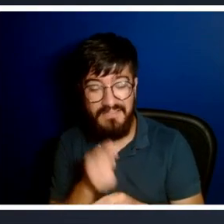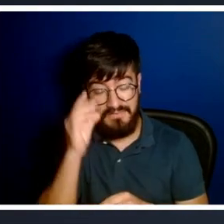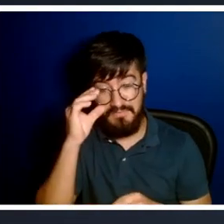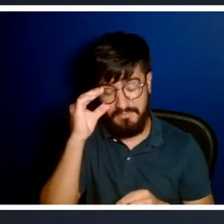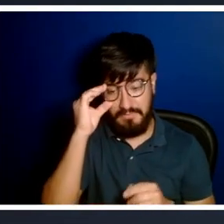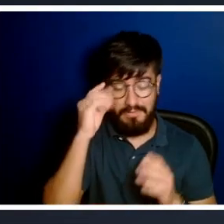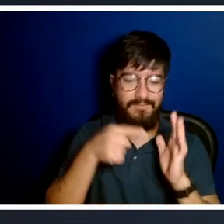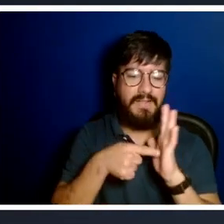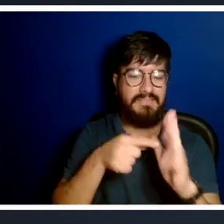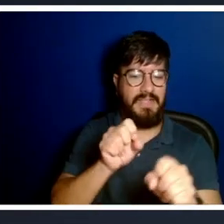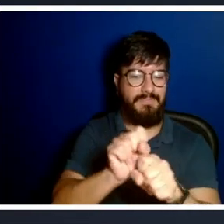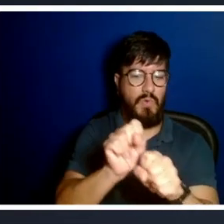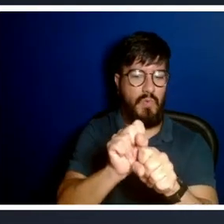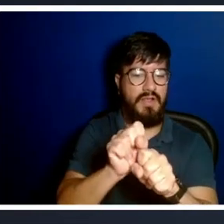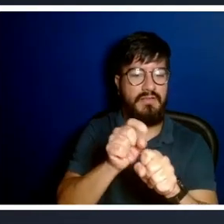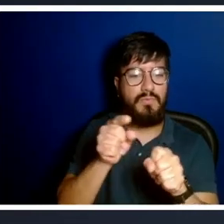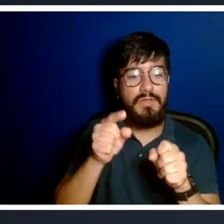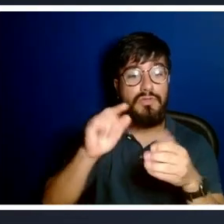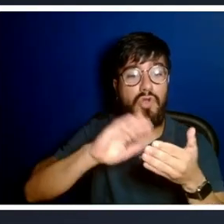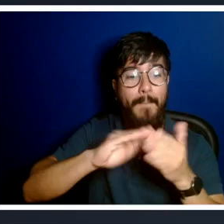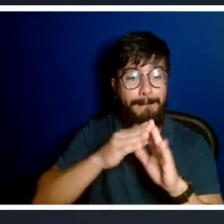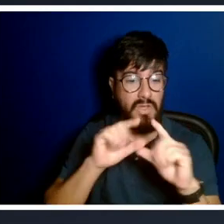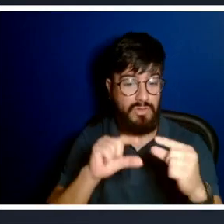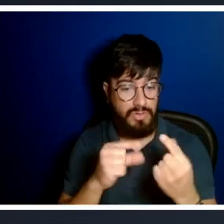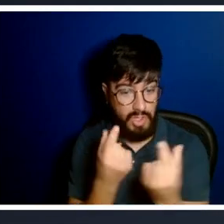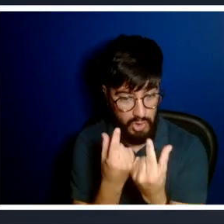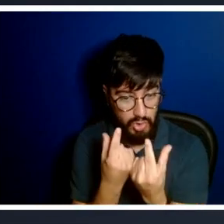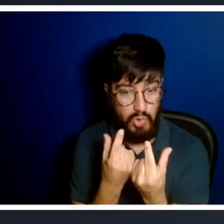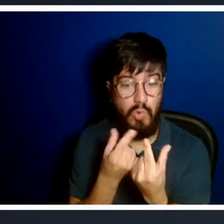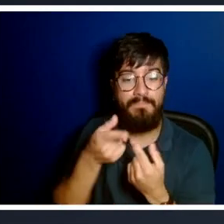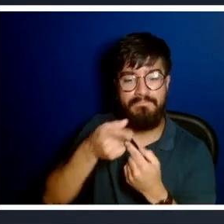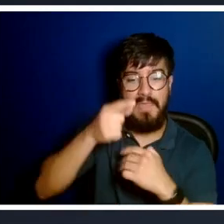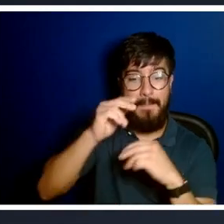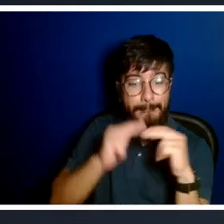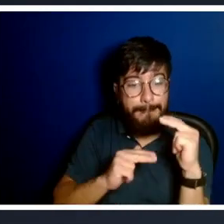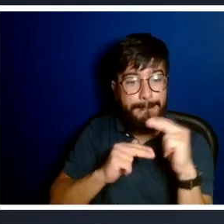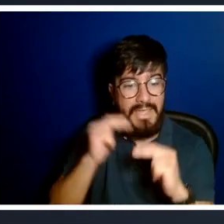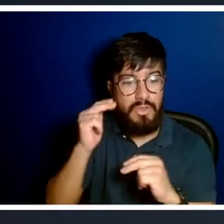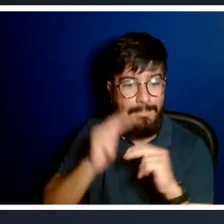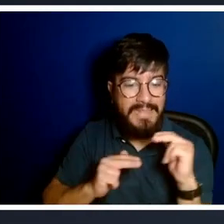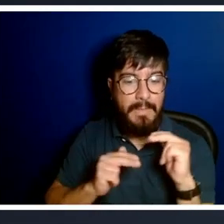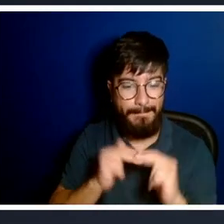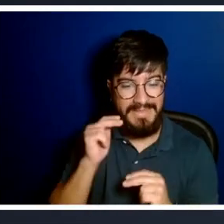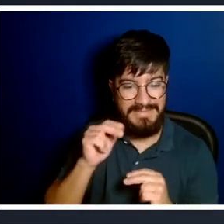group that was building raised beds to help increase pollinators and insect biodiversity